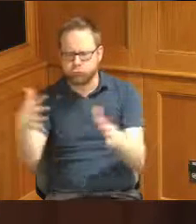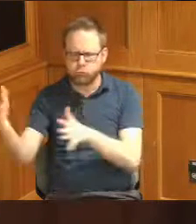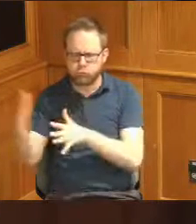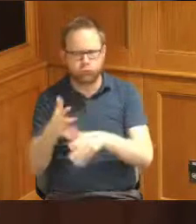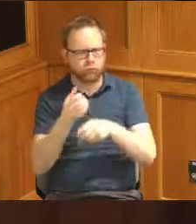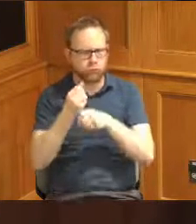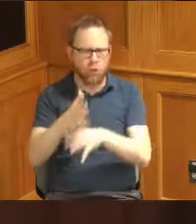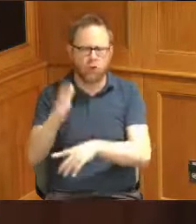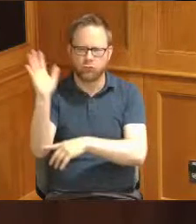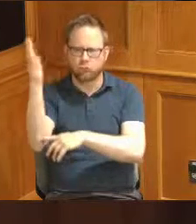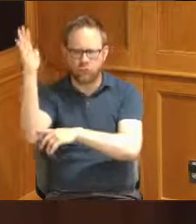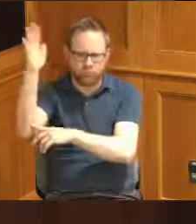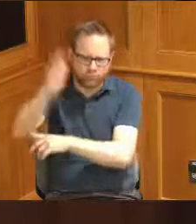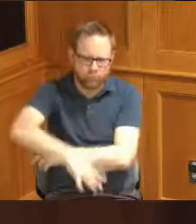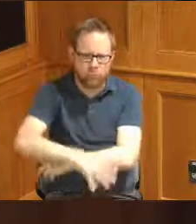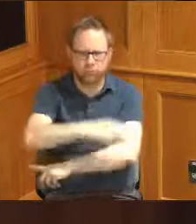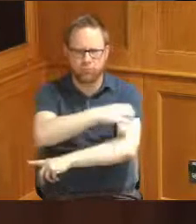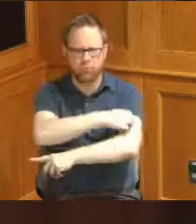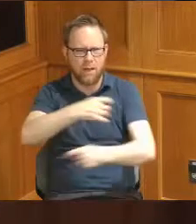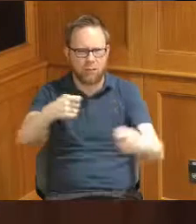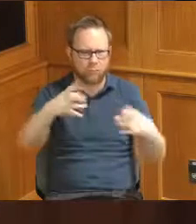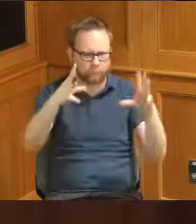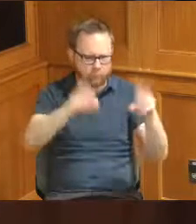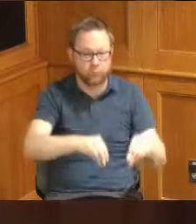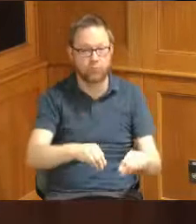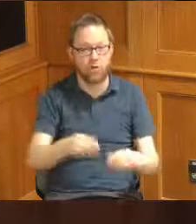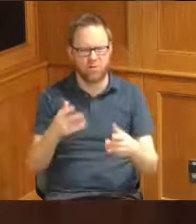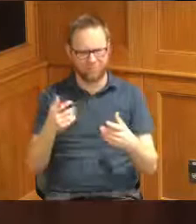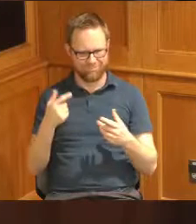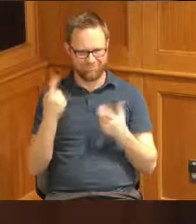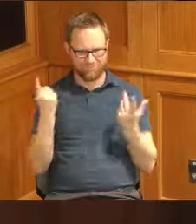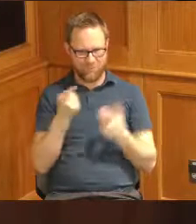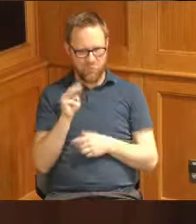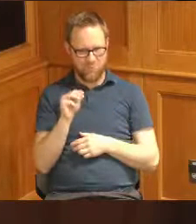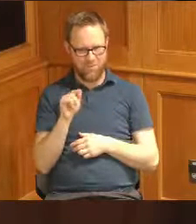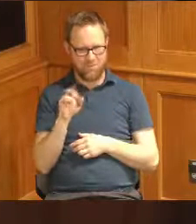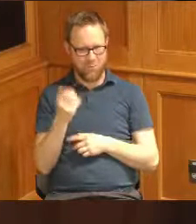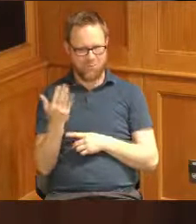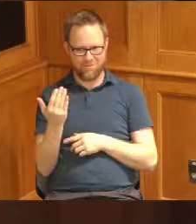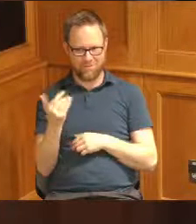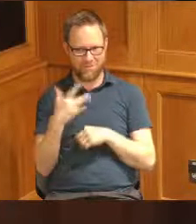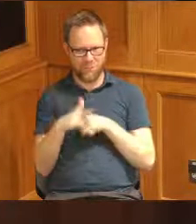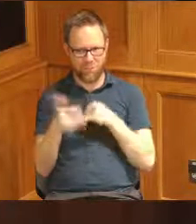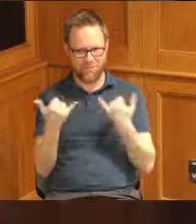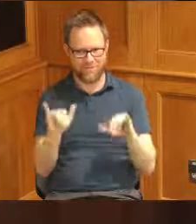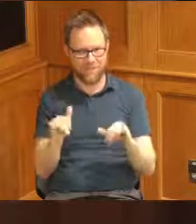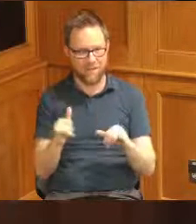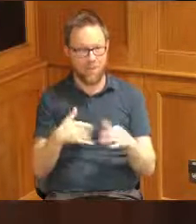out power and it's March 15th so in my line of work we always hope January gives us a Break